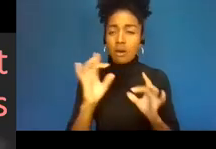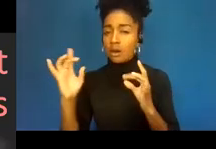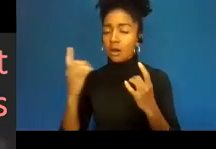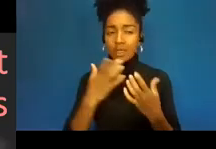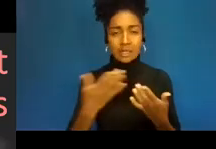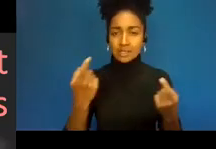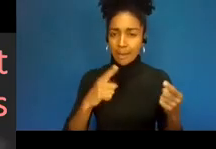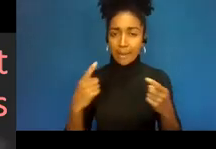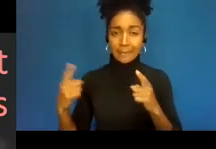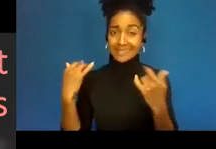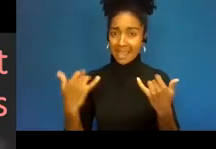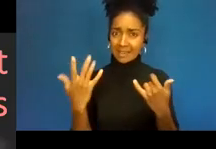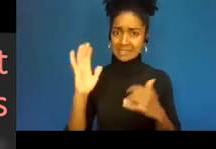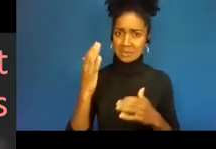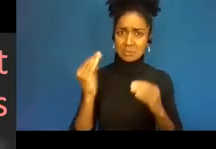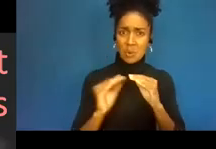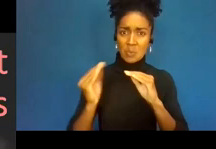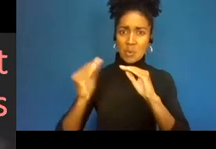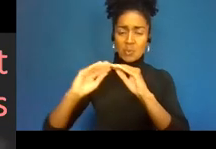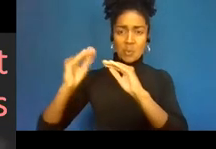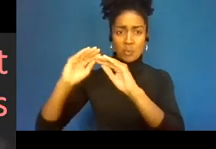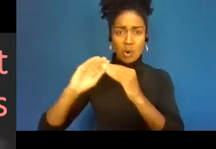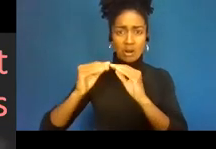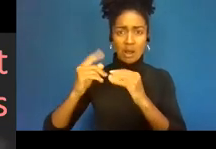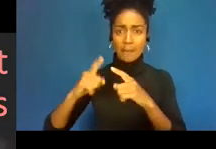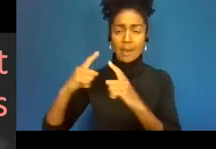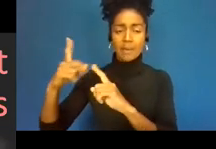and we're certainly taking more notice to it now, but it's ongoing.